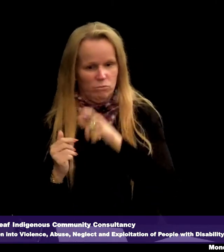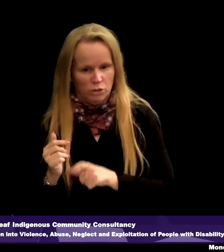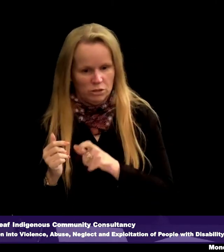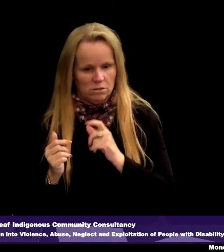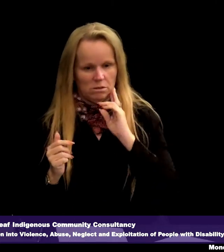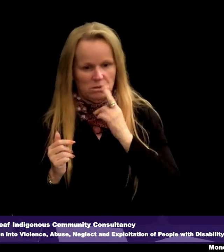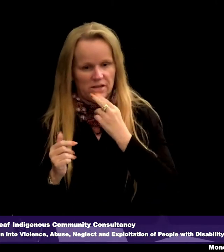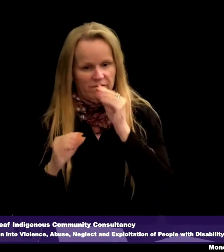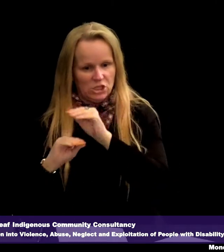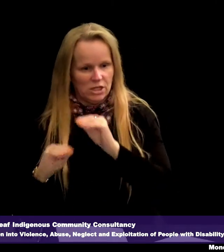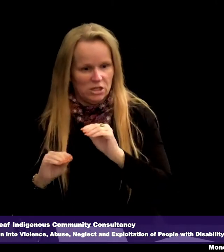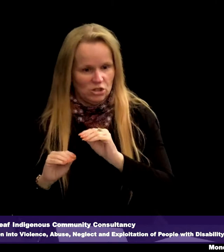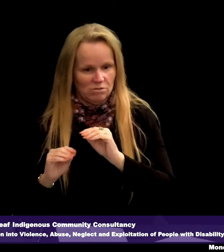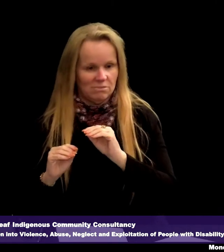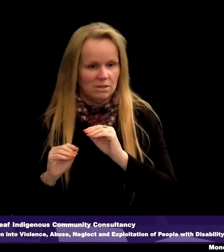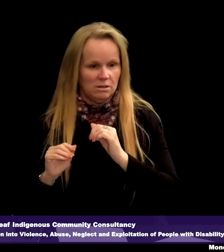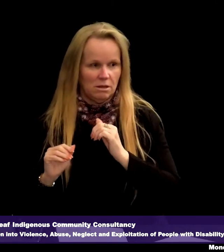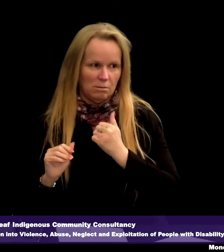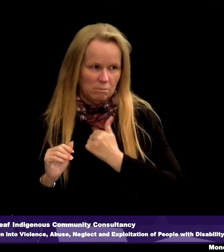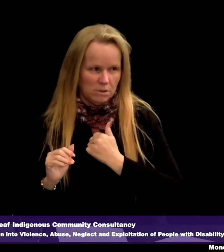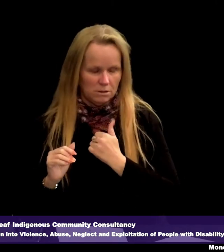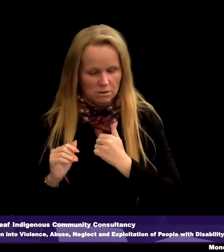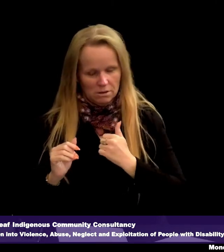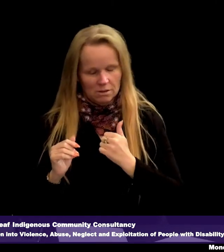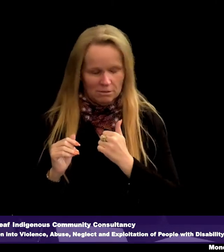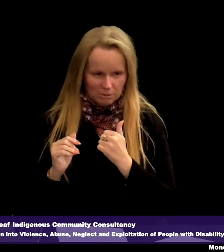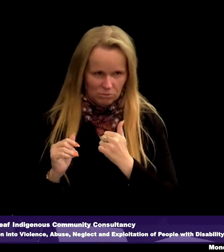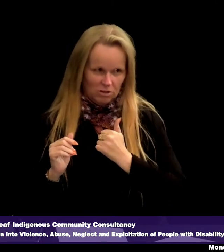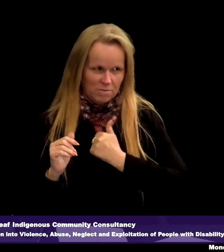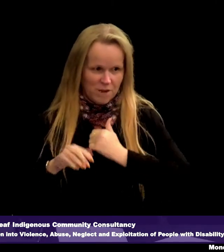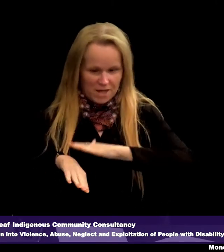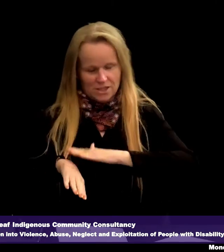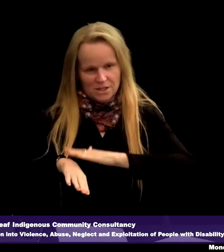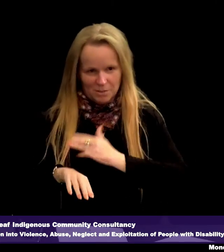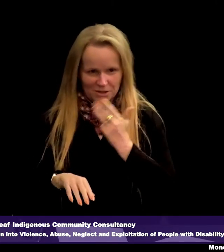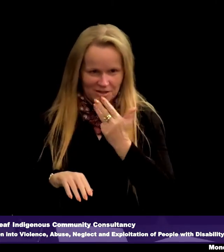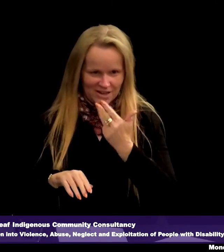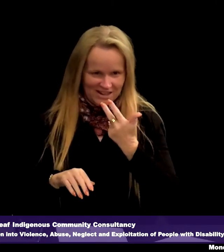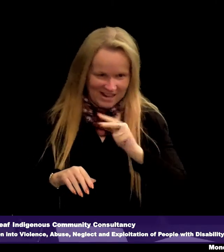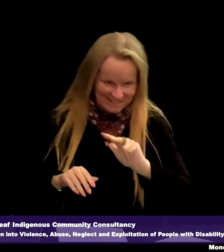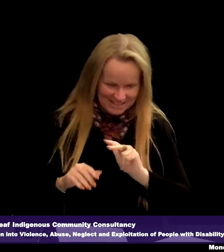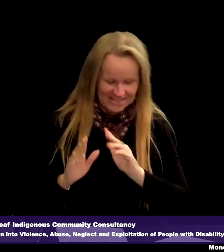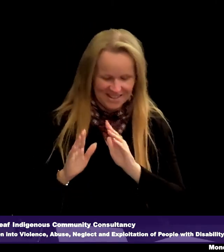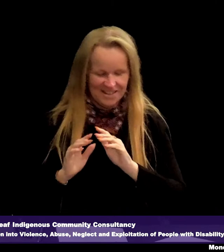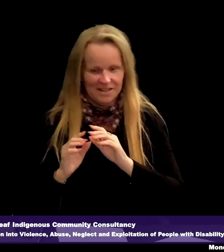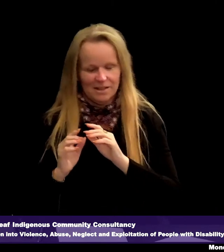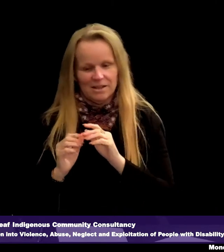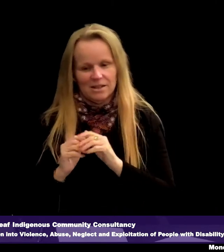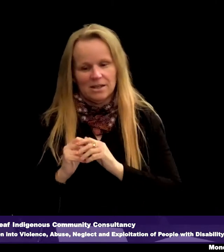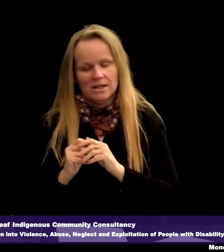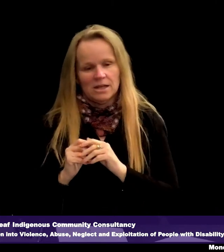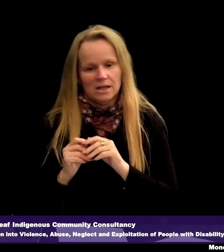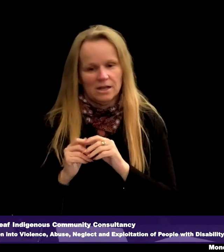So as a Deaf person, in Deaf education - this was in the 1980s, of course, when I was